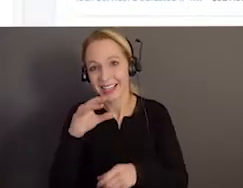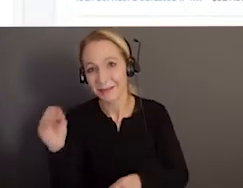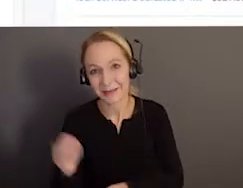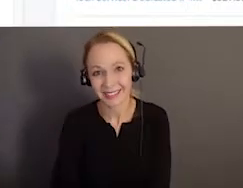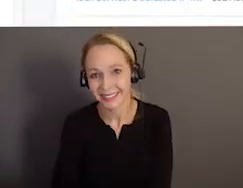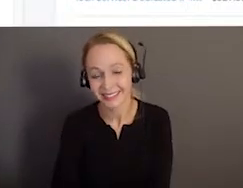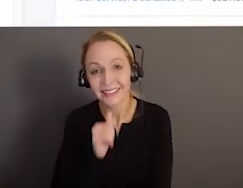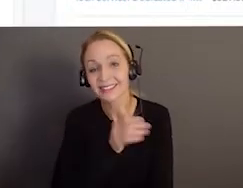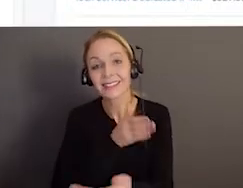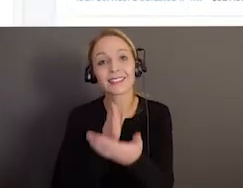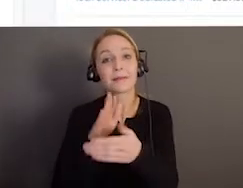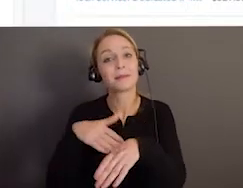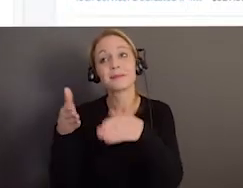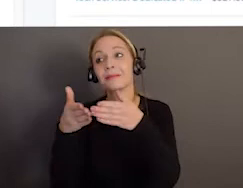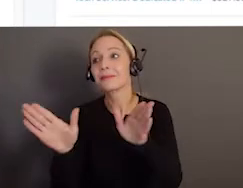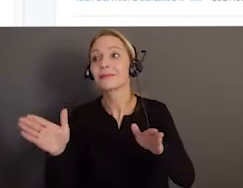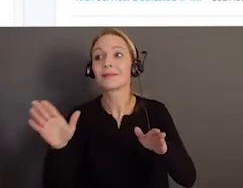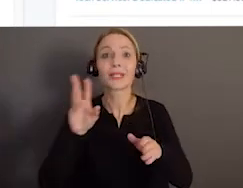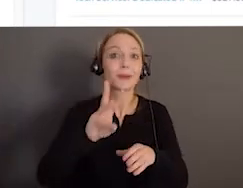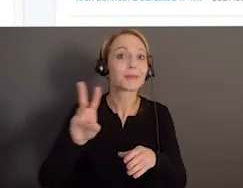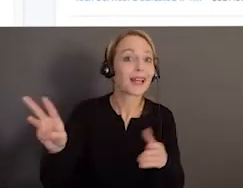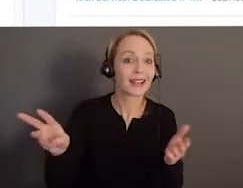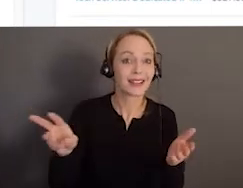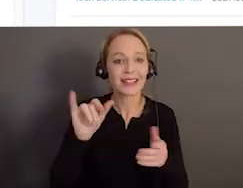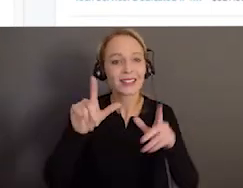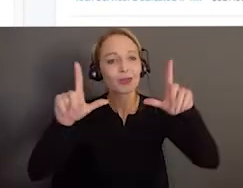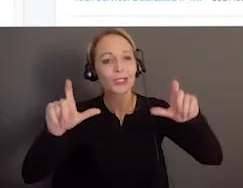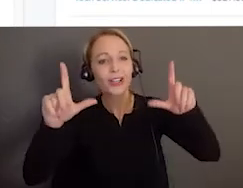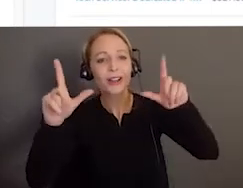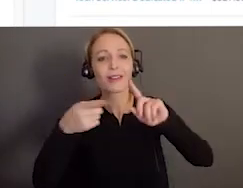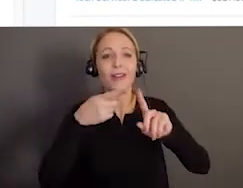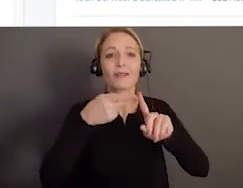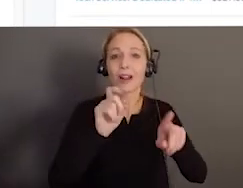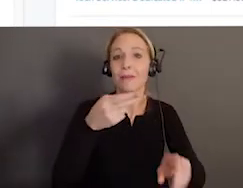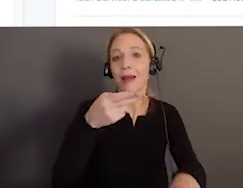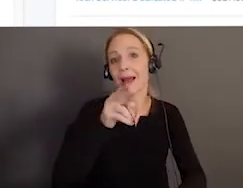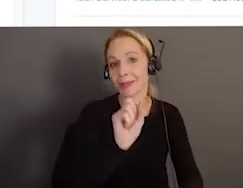AND THAT SPOT, AND THIS IS A SCREEN SHOT OF HubSpot